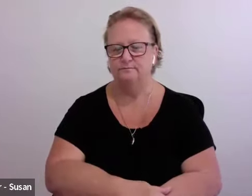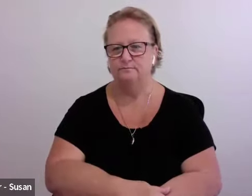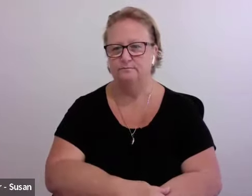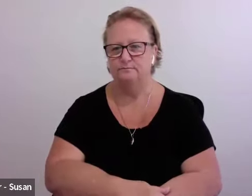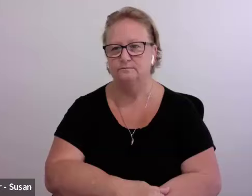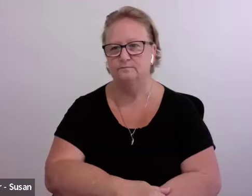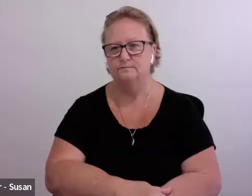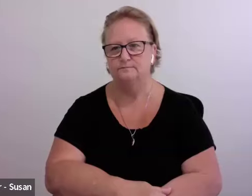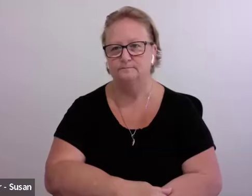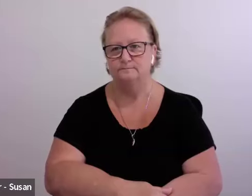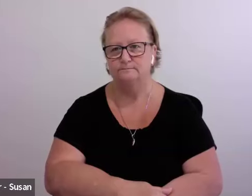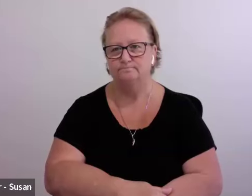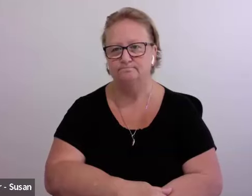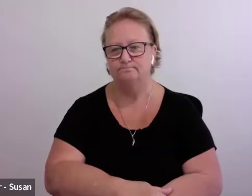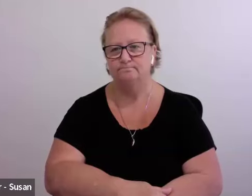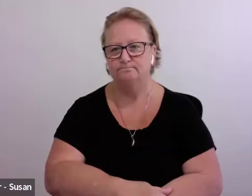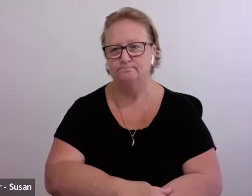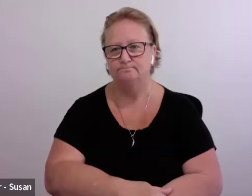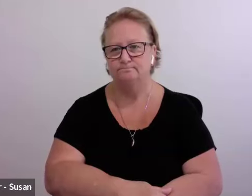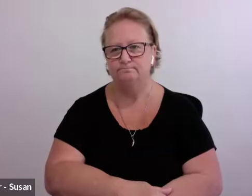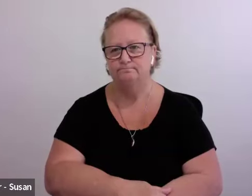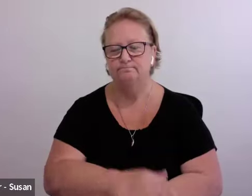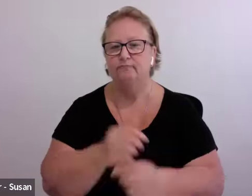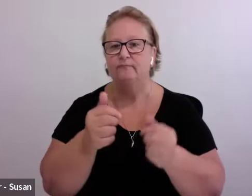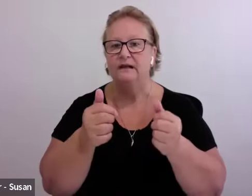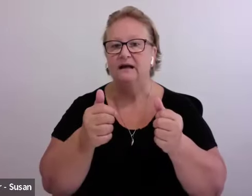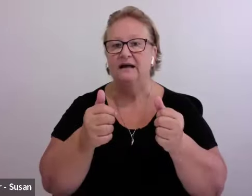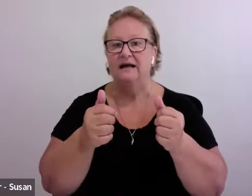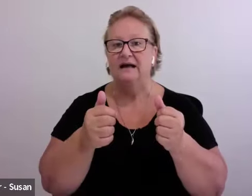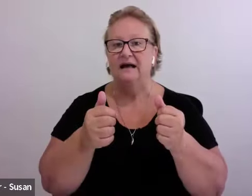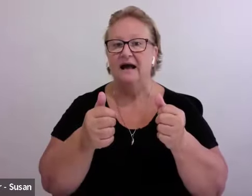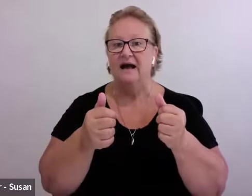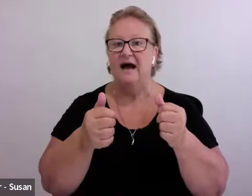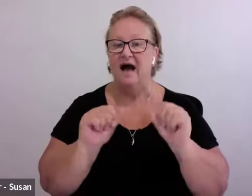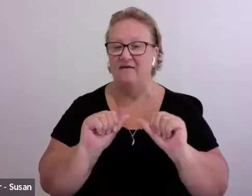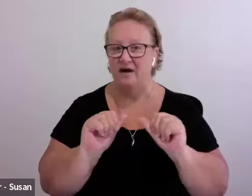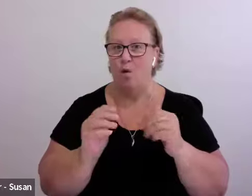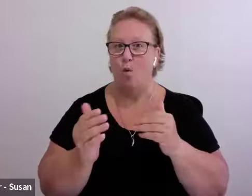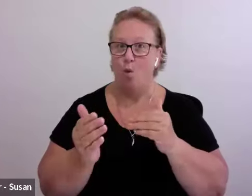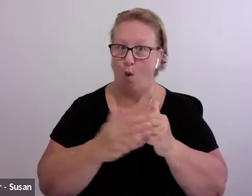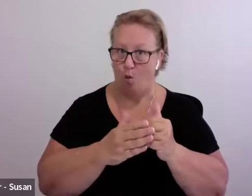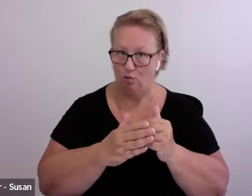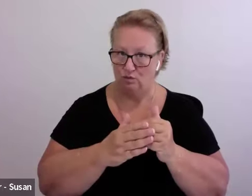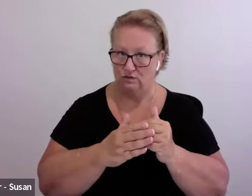that you might fund and how the research can be designed